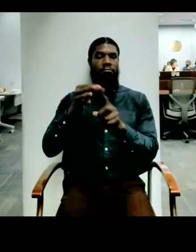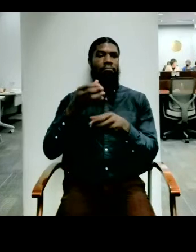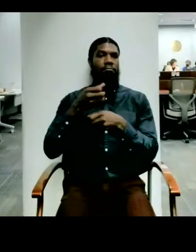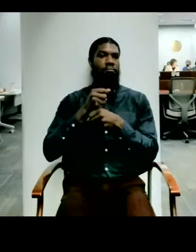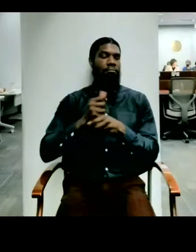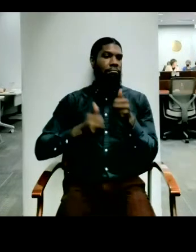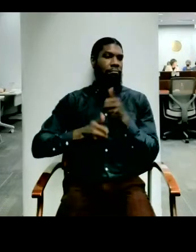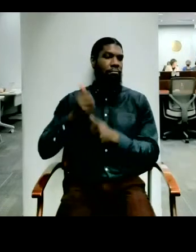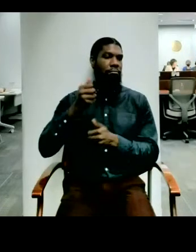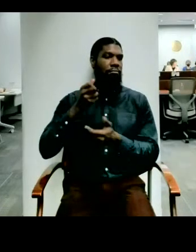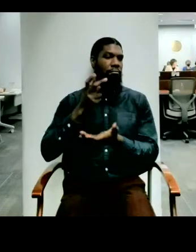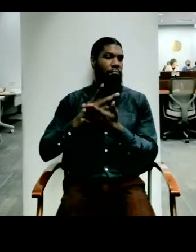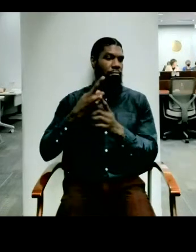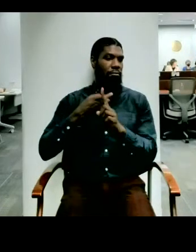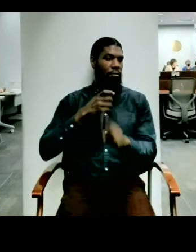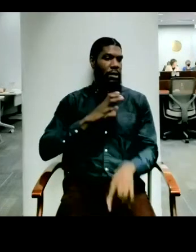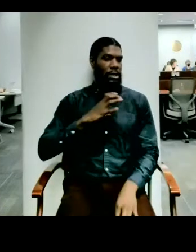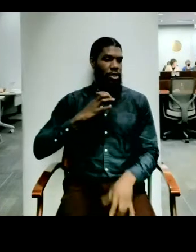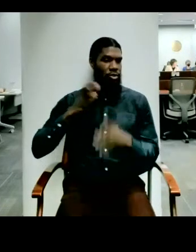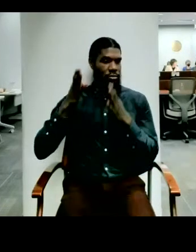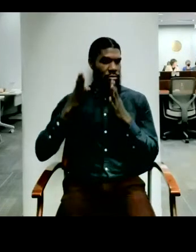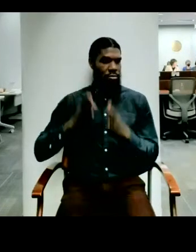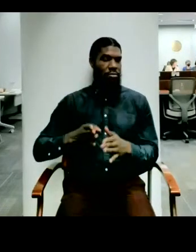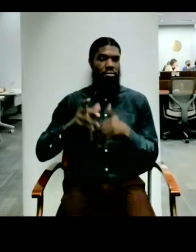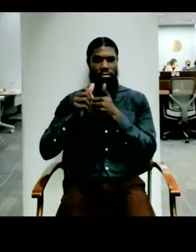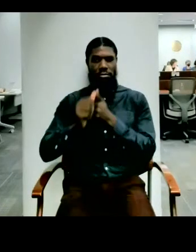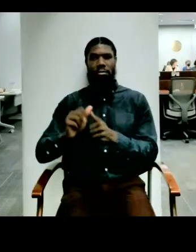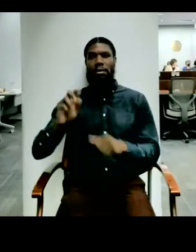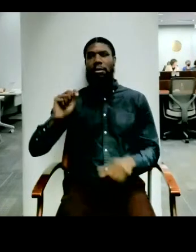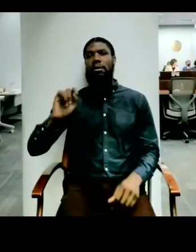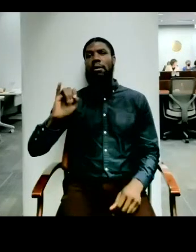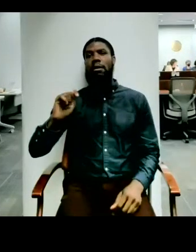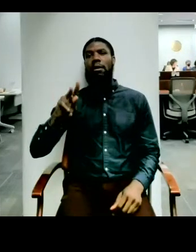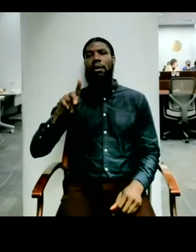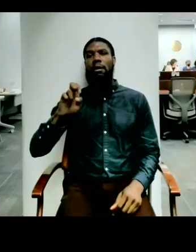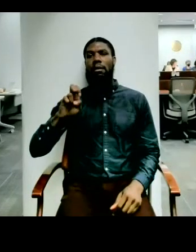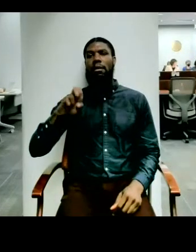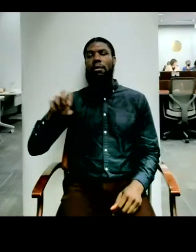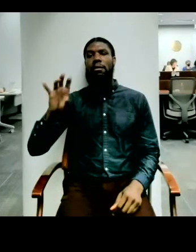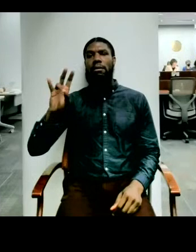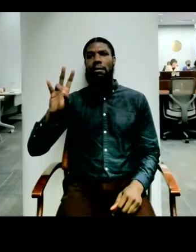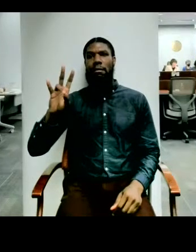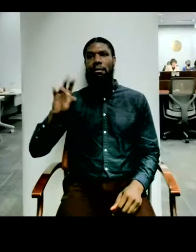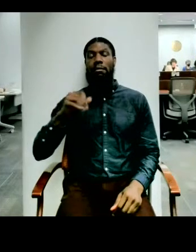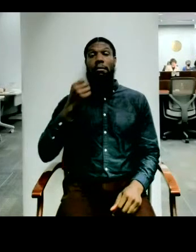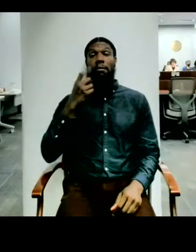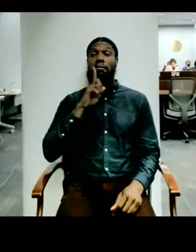approval by the Commissioners pursuant to Title VII. It is critical that the agency obtain input